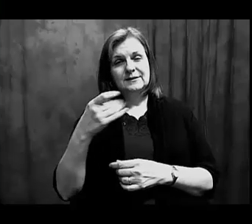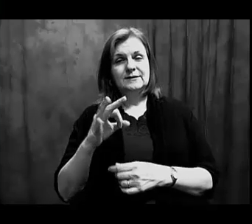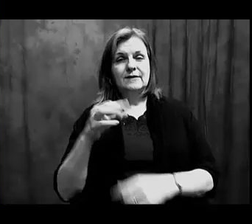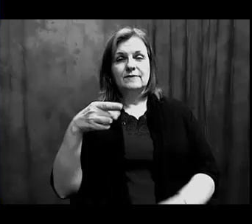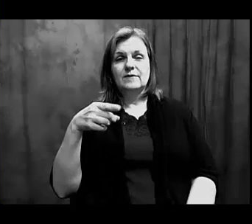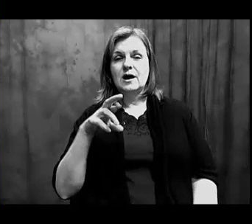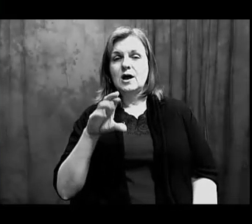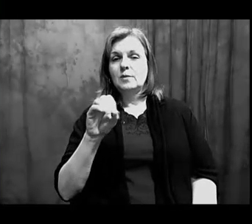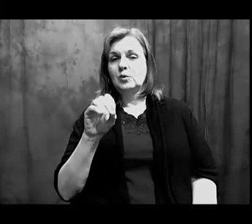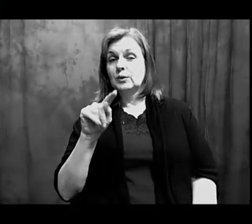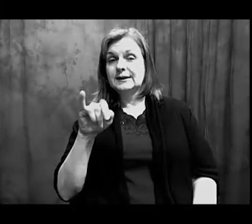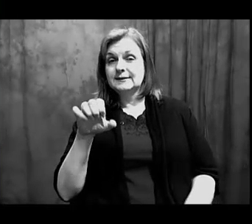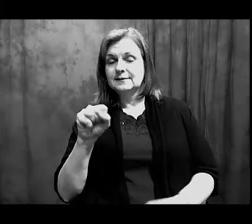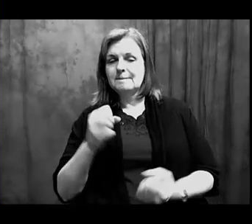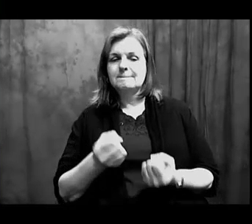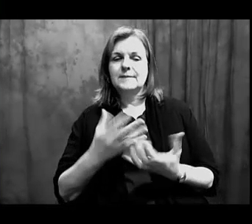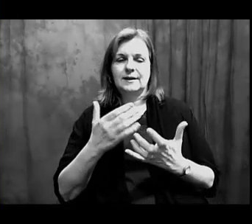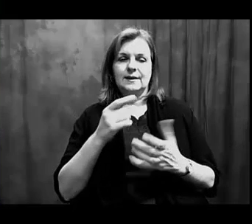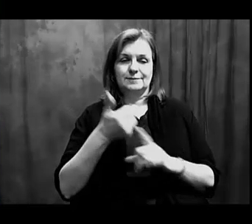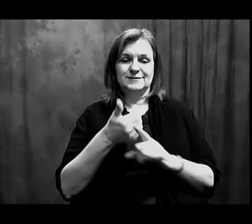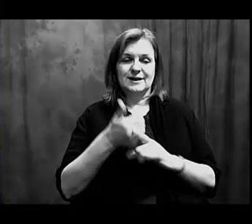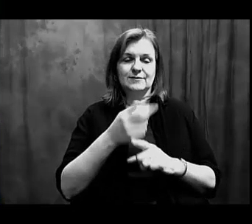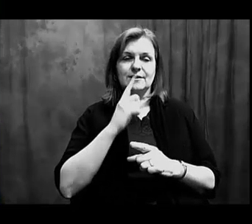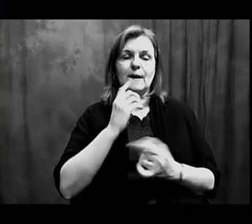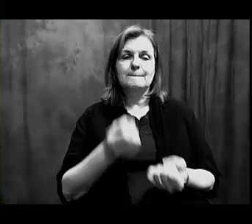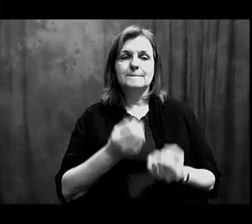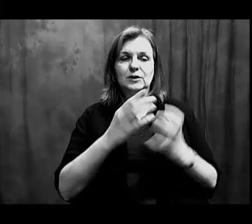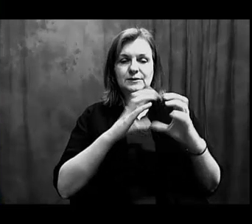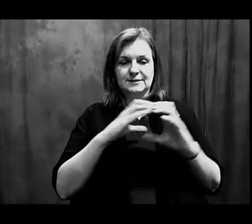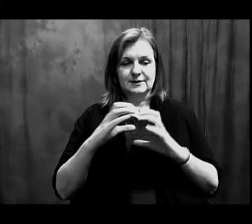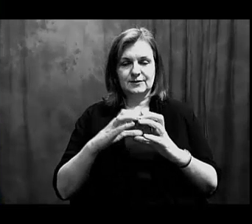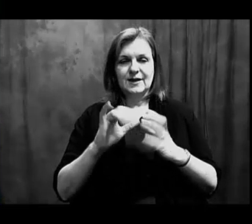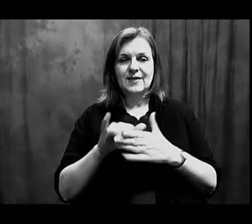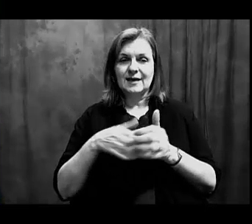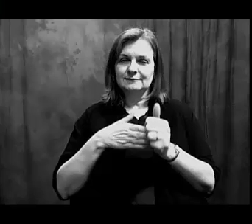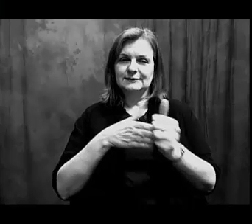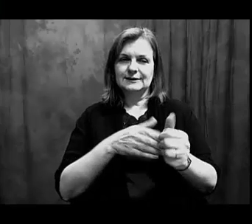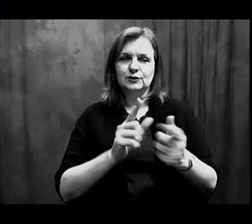so that helps us with our jump to plants fungus and animals